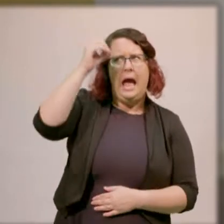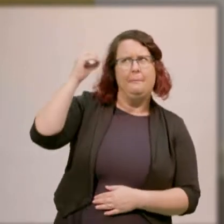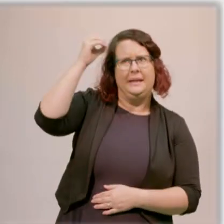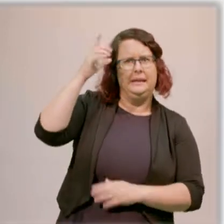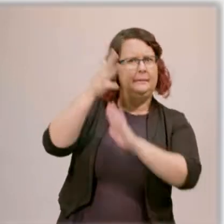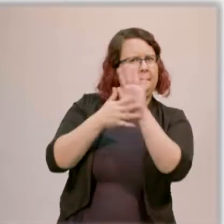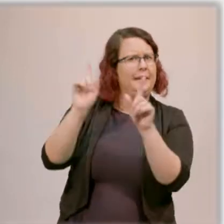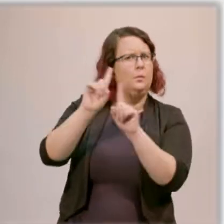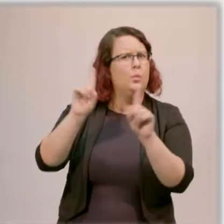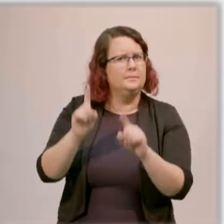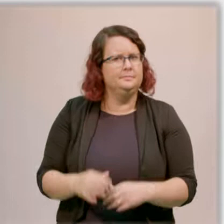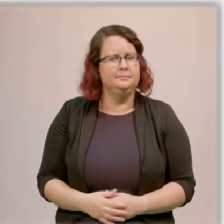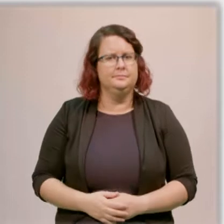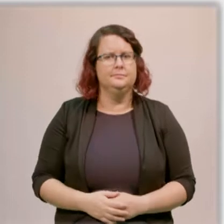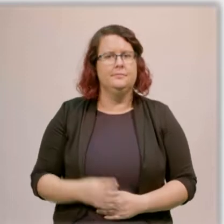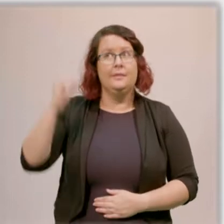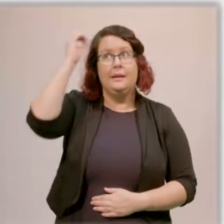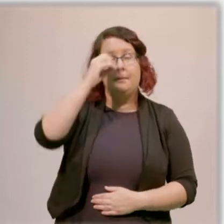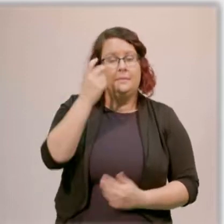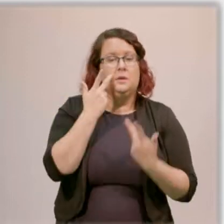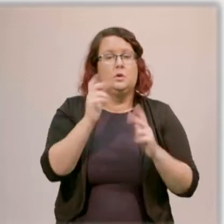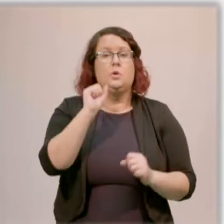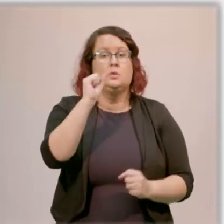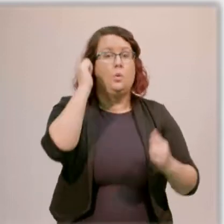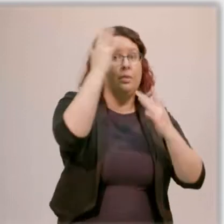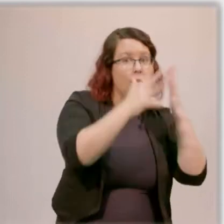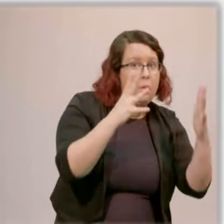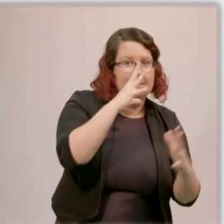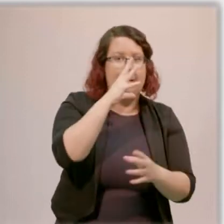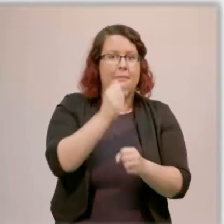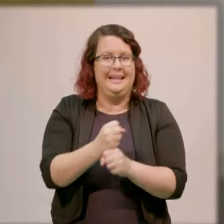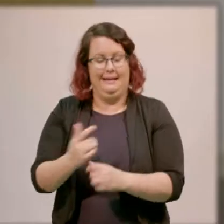An opinion expresses thoughts, beliefs, or feelings about something,